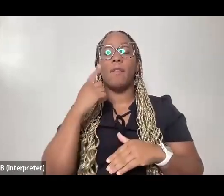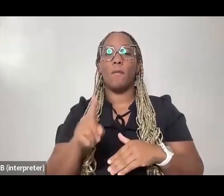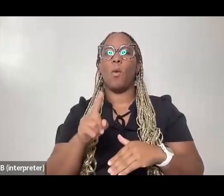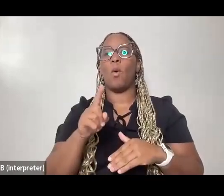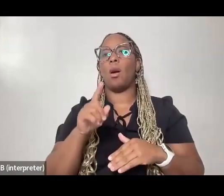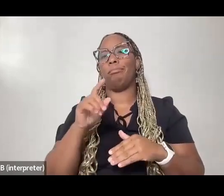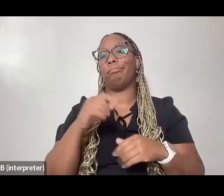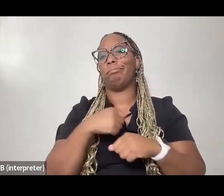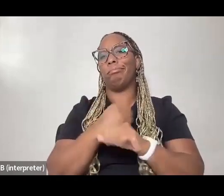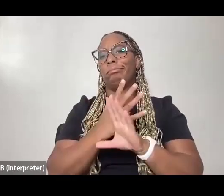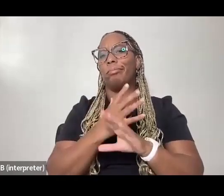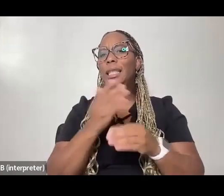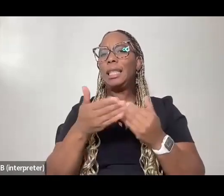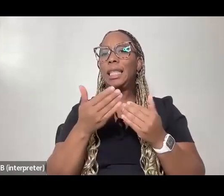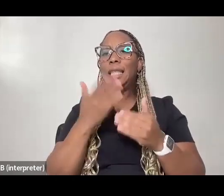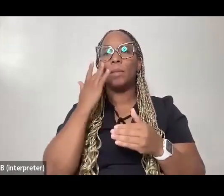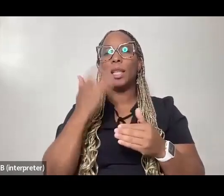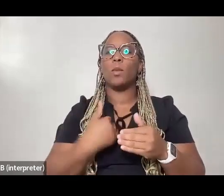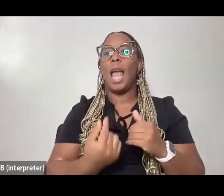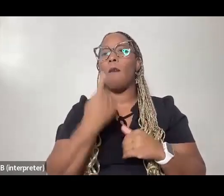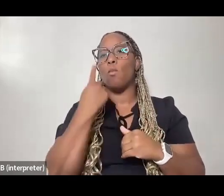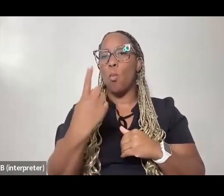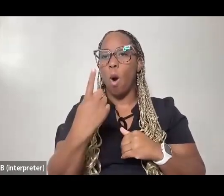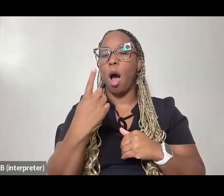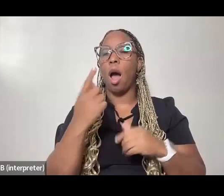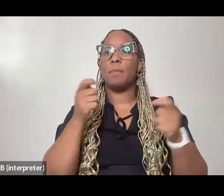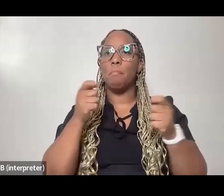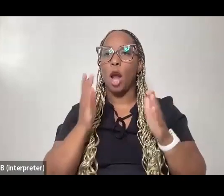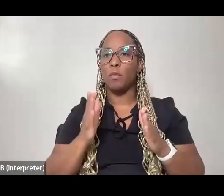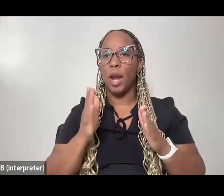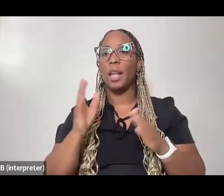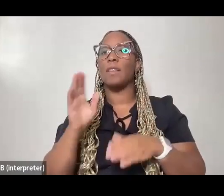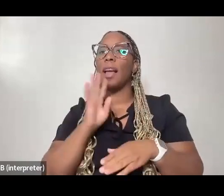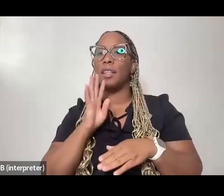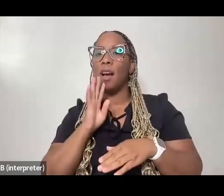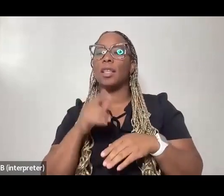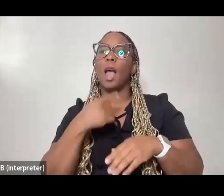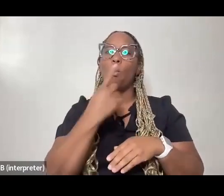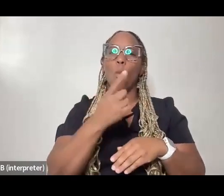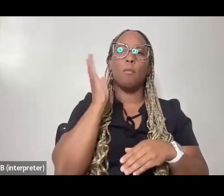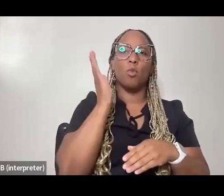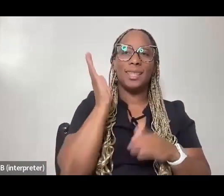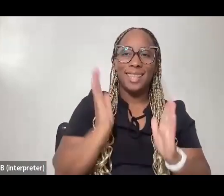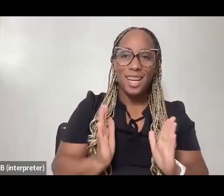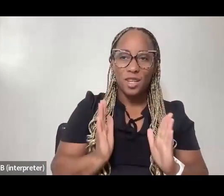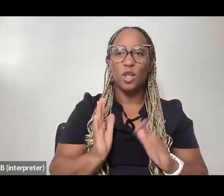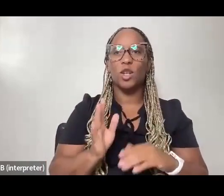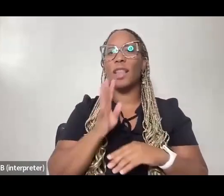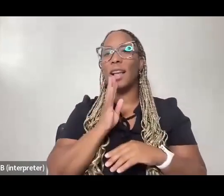generally pretty easy because we just have one moderator that comes in and talks and then one presenter that is talking the